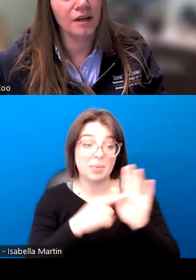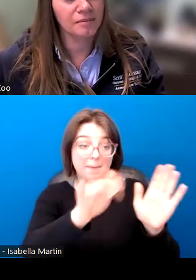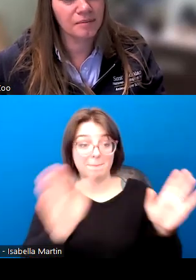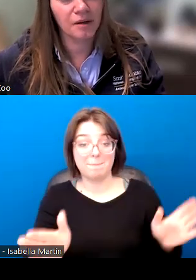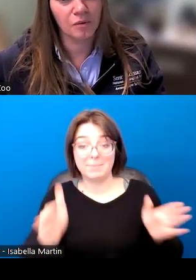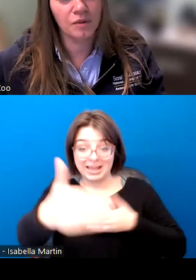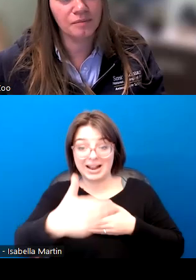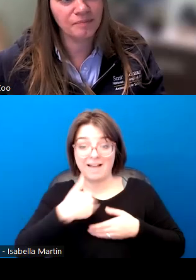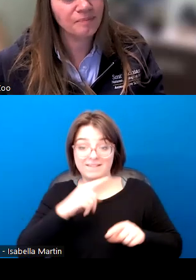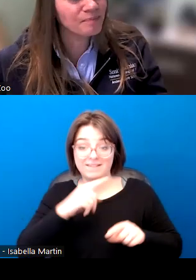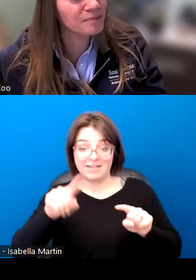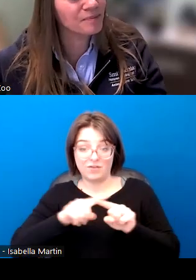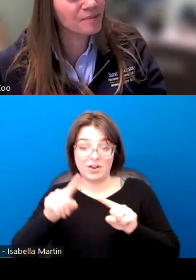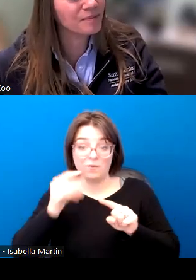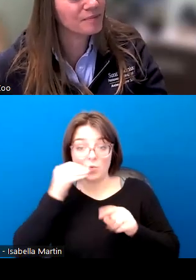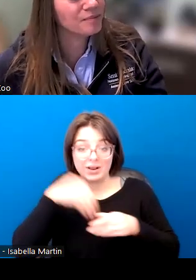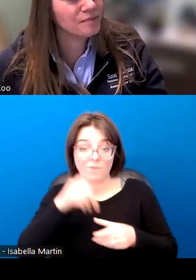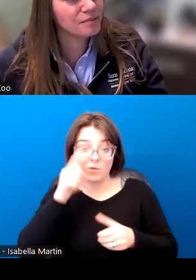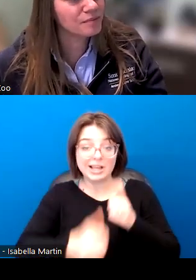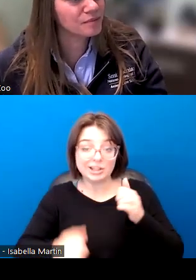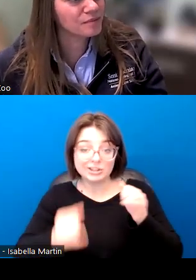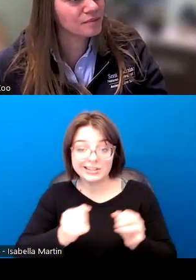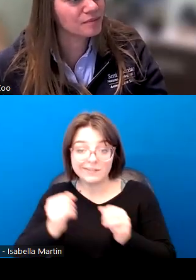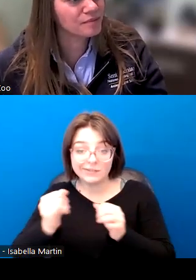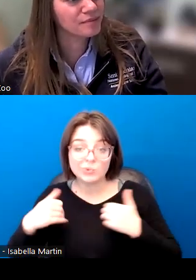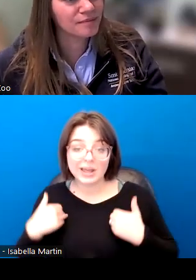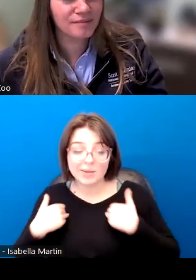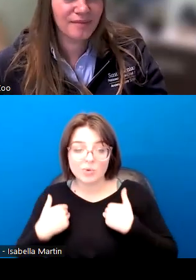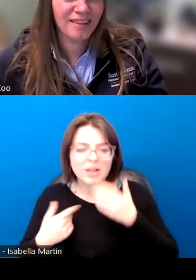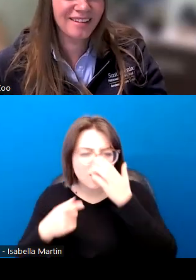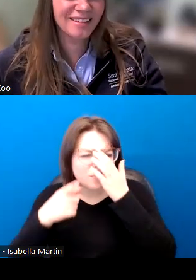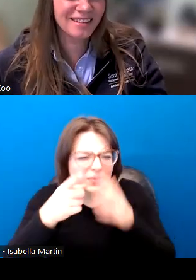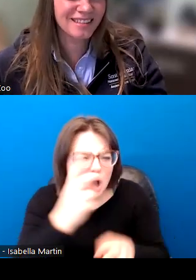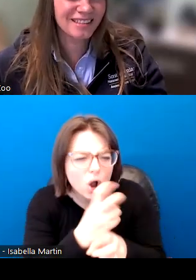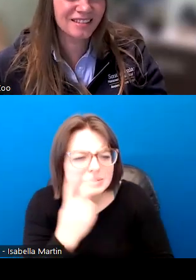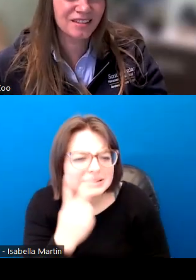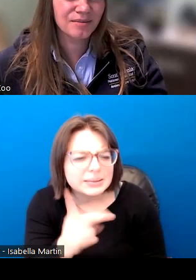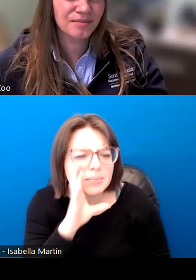Erin: Yeah >>Shellie: Now this picture Tai is looking at this it's very hard to see the small little paper